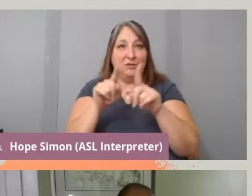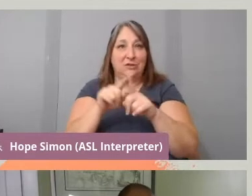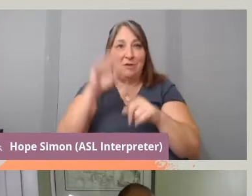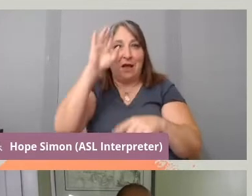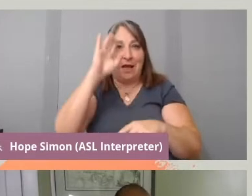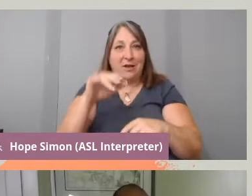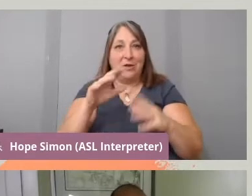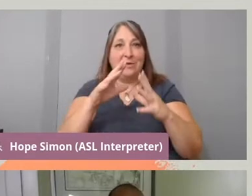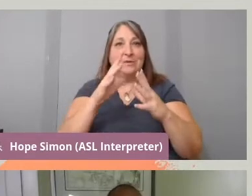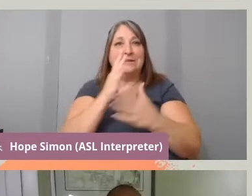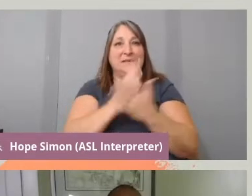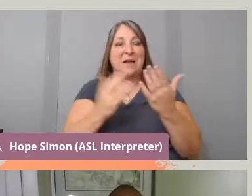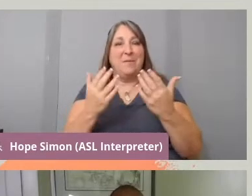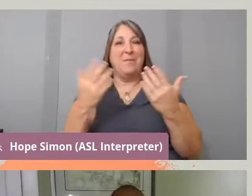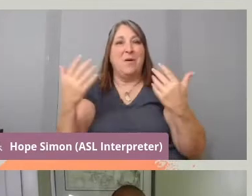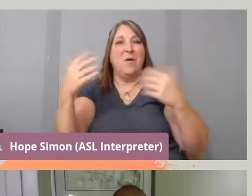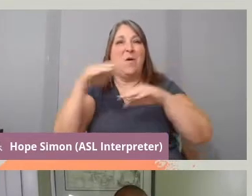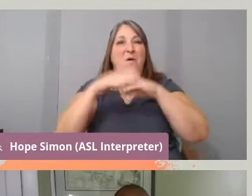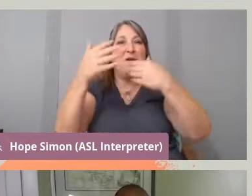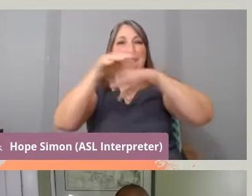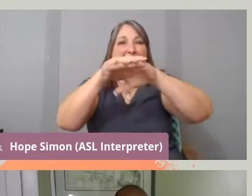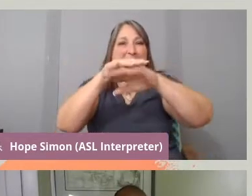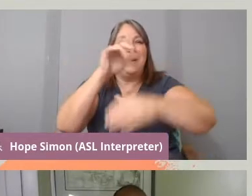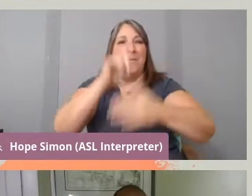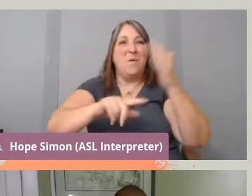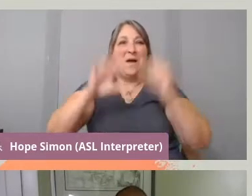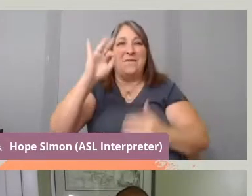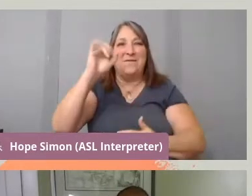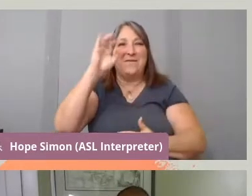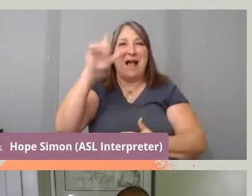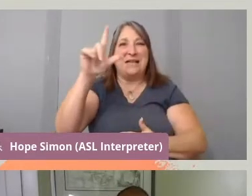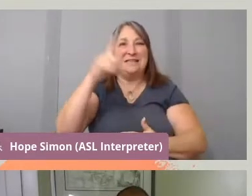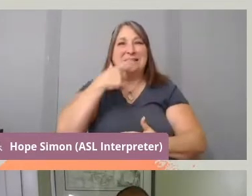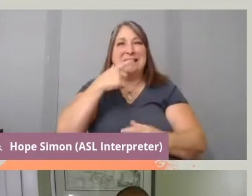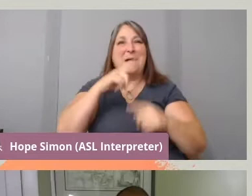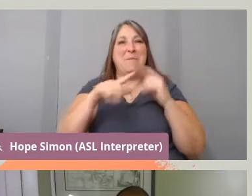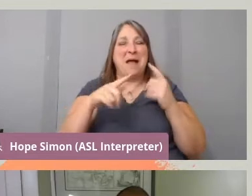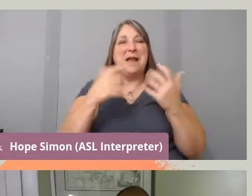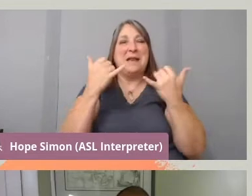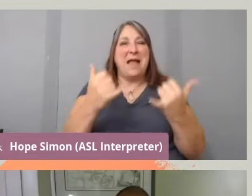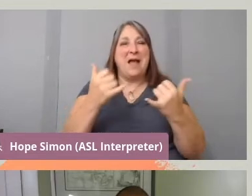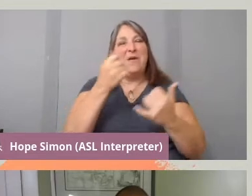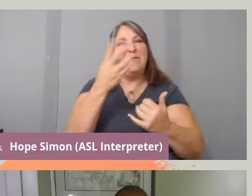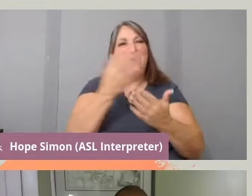from what Faisal was talking about too. So I'm gonna hand it over to you, but a couple of things that sort of came to mind for me